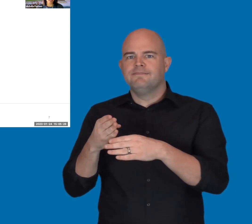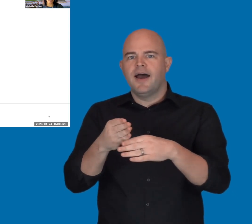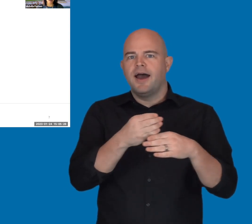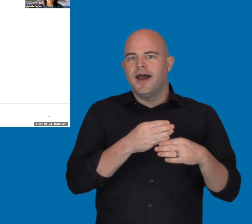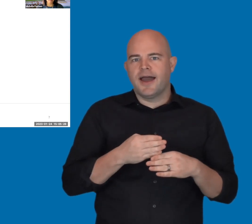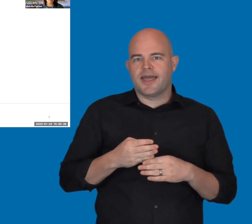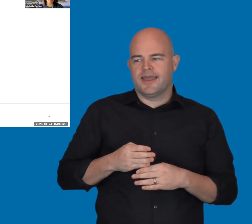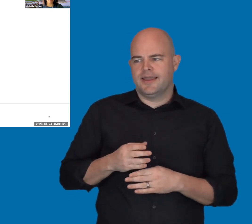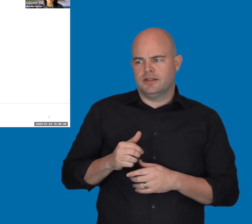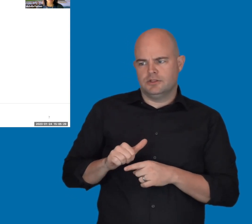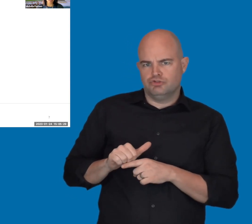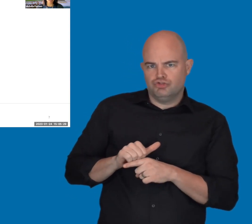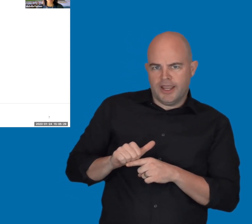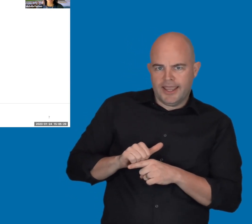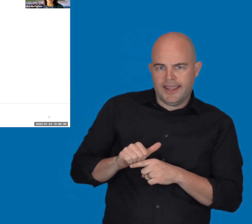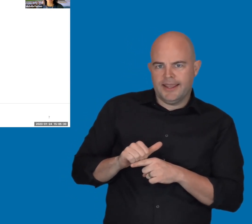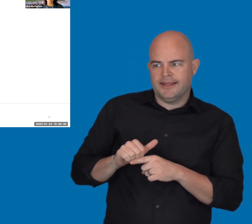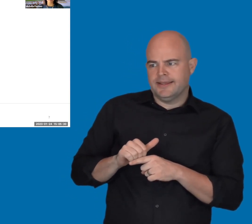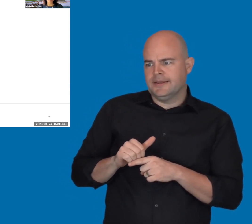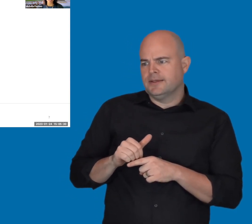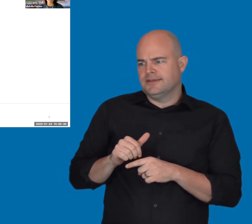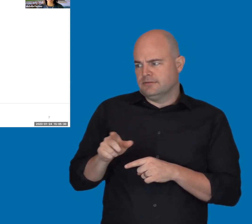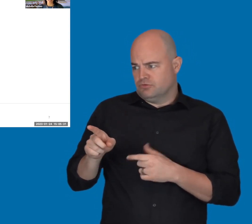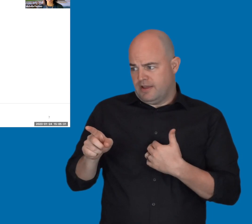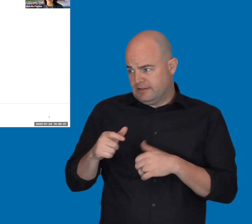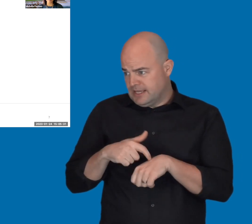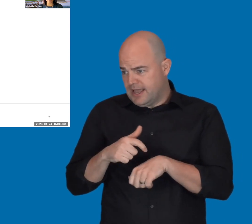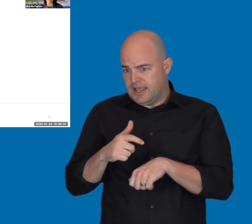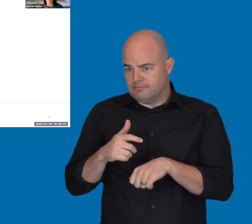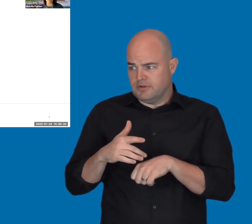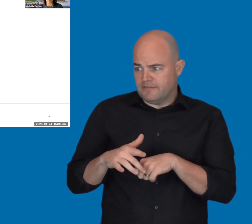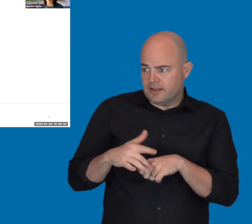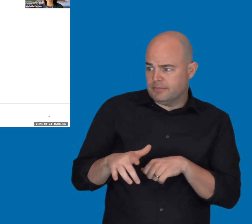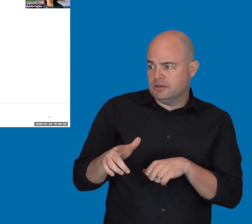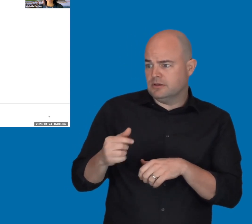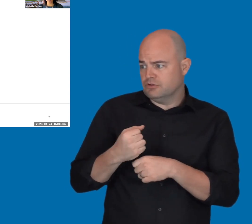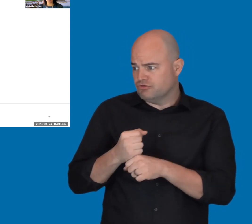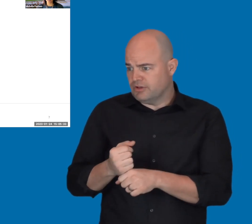Some things that we had to kind of figure out along the way. We're still figuring it out.